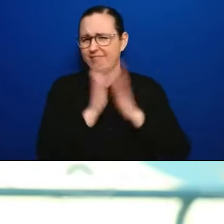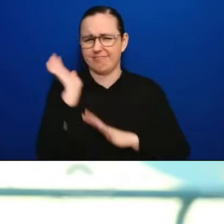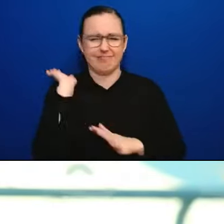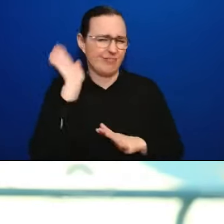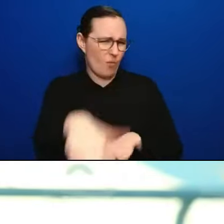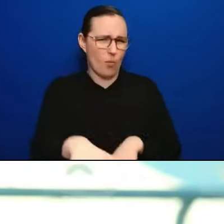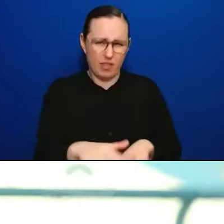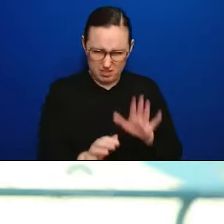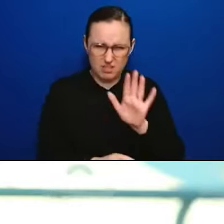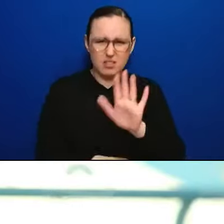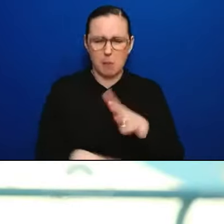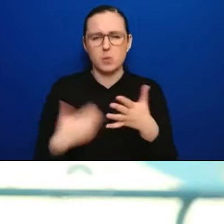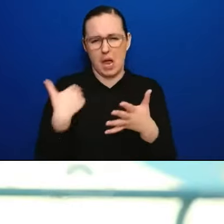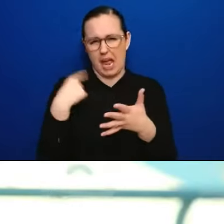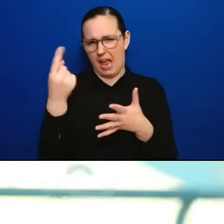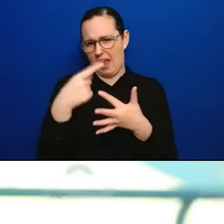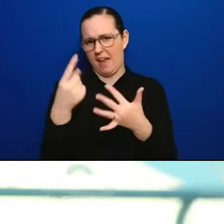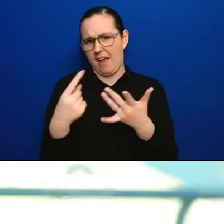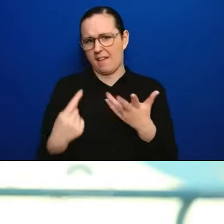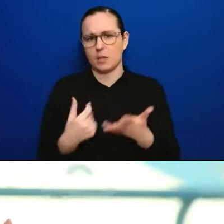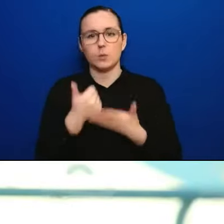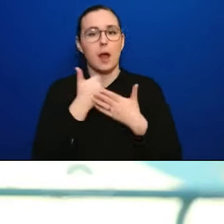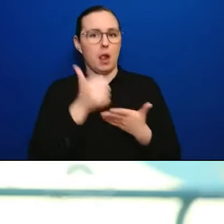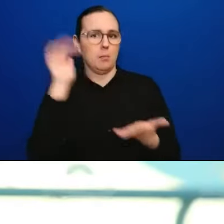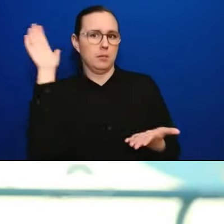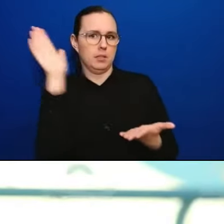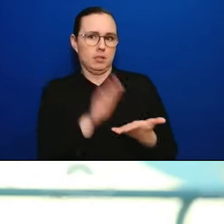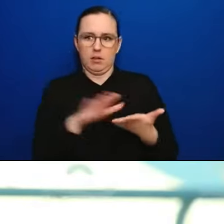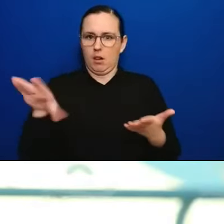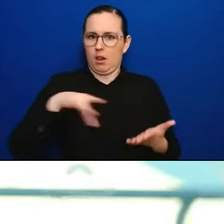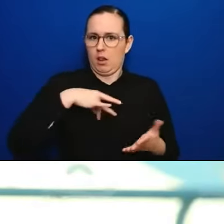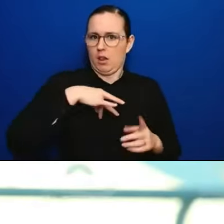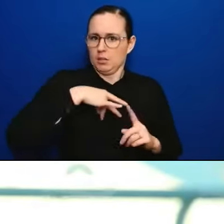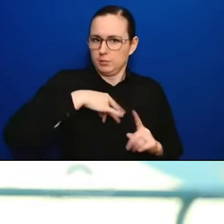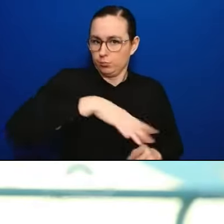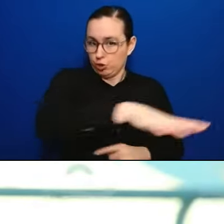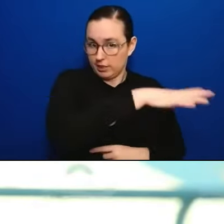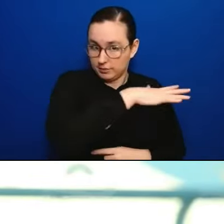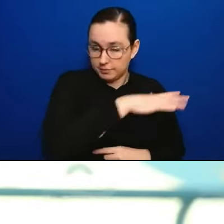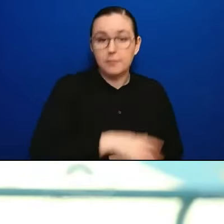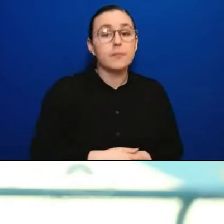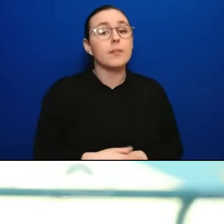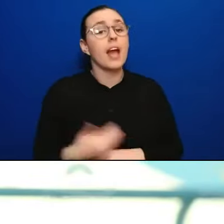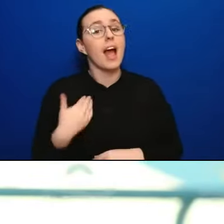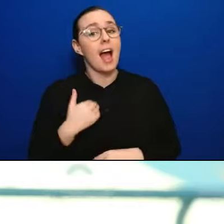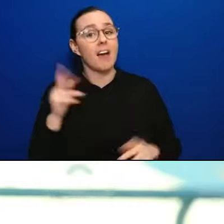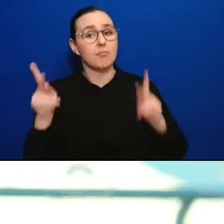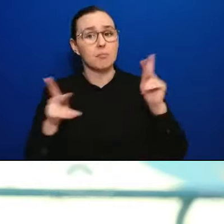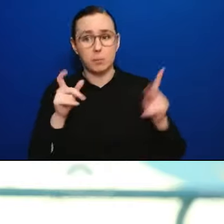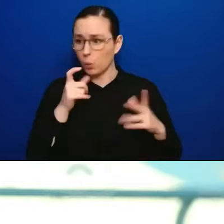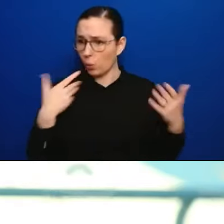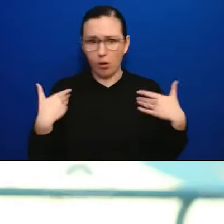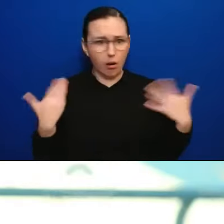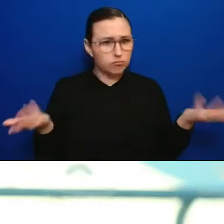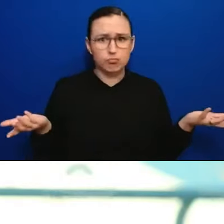If They have any symptoms, they wear PPE all the time. So there are measures in place